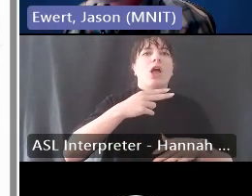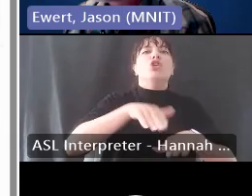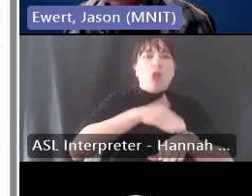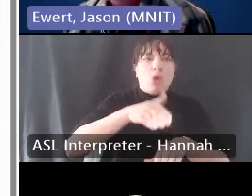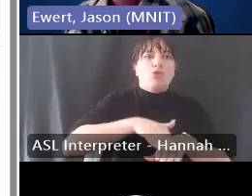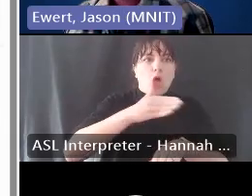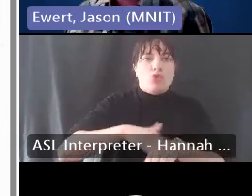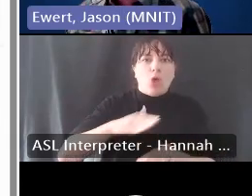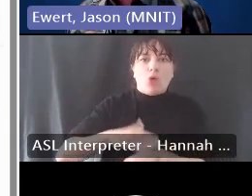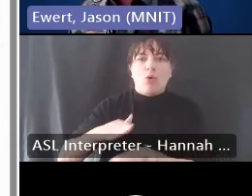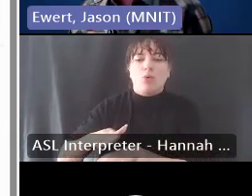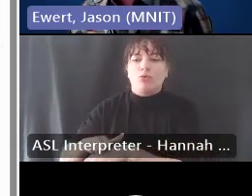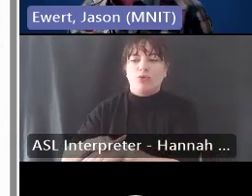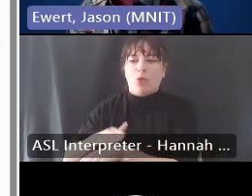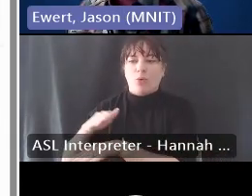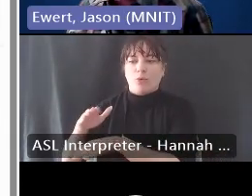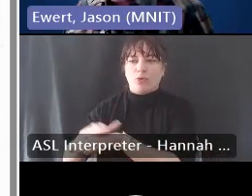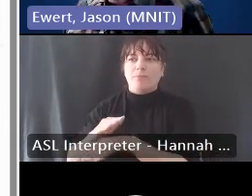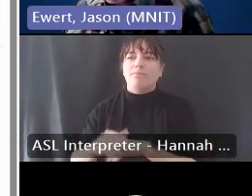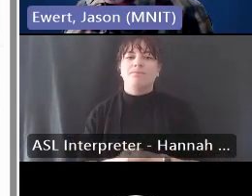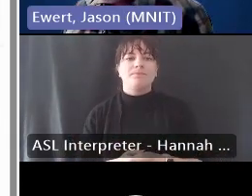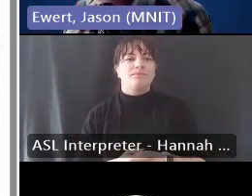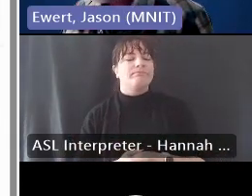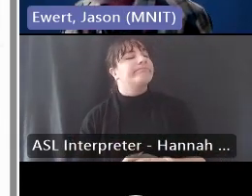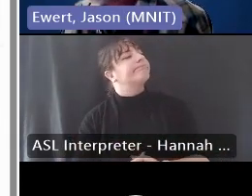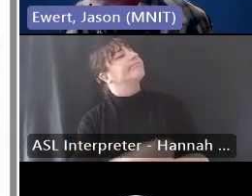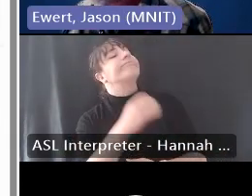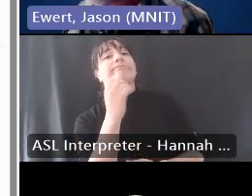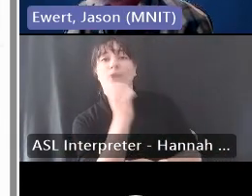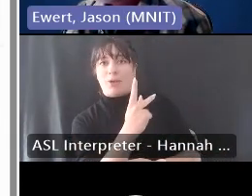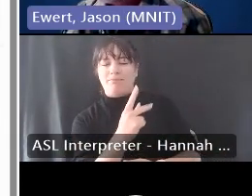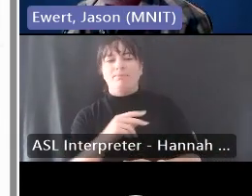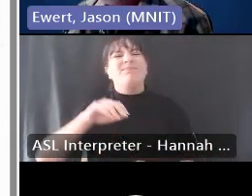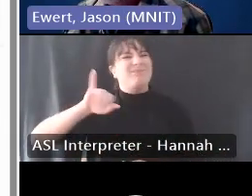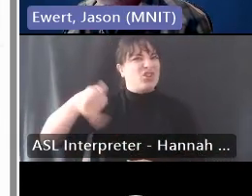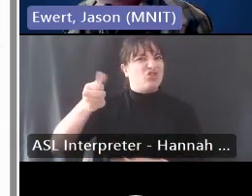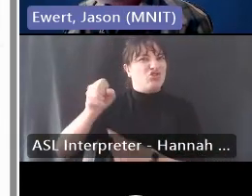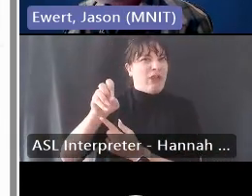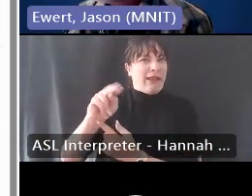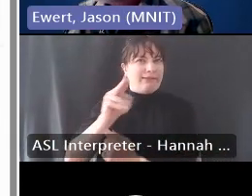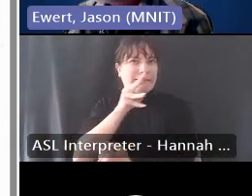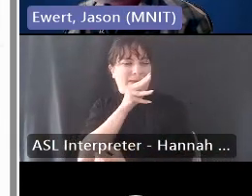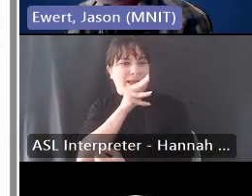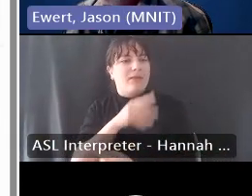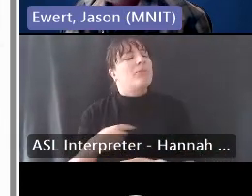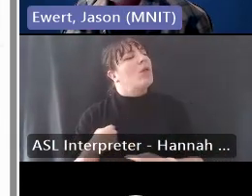OK, so we gave Lolly a hypothetical situation or a practical situation.